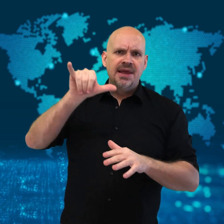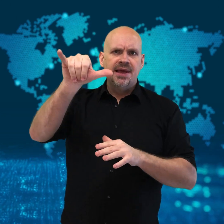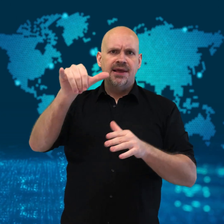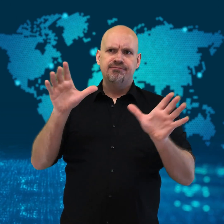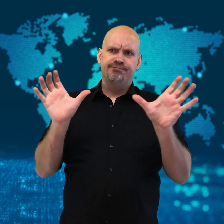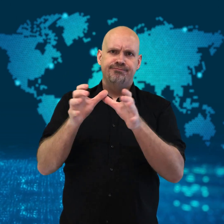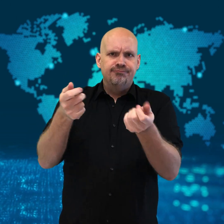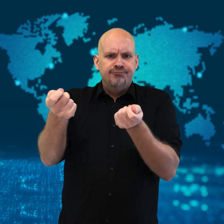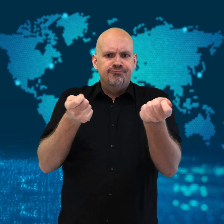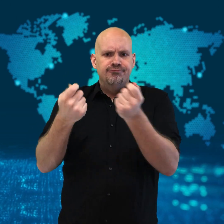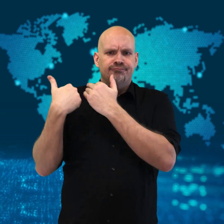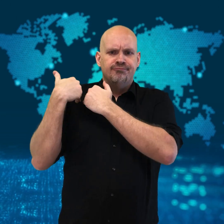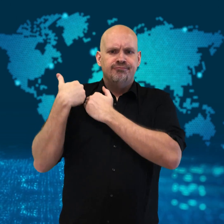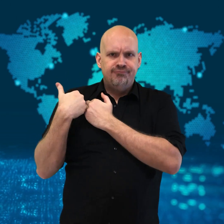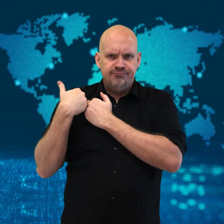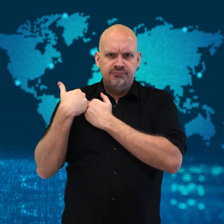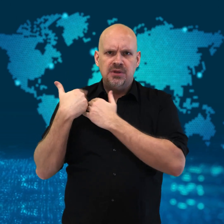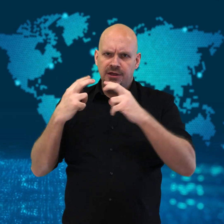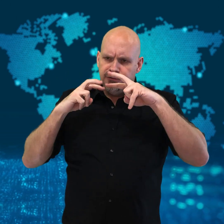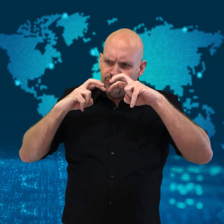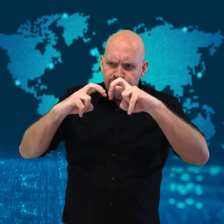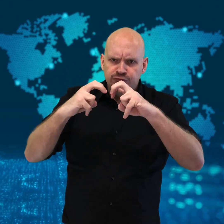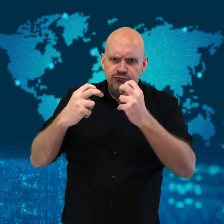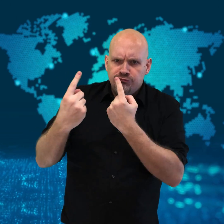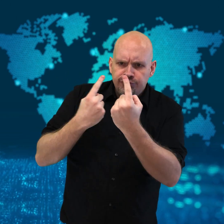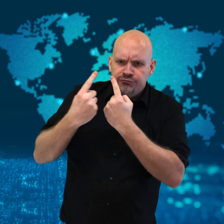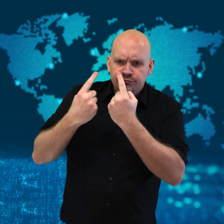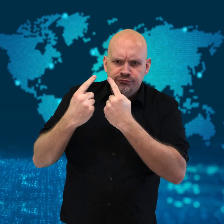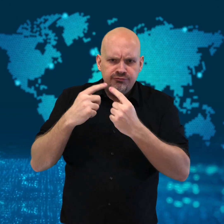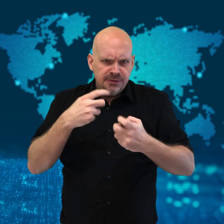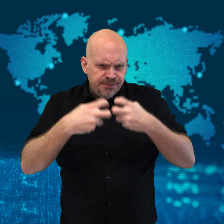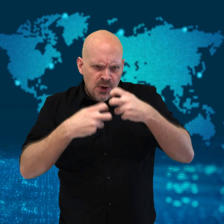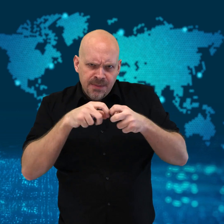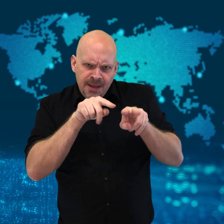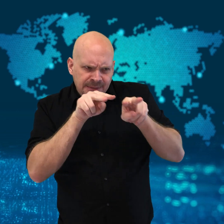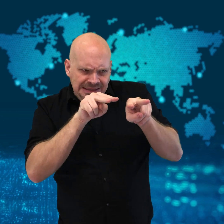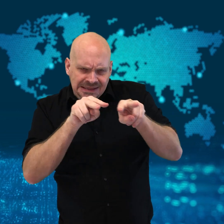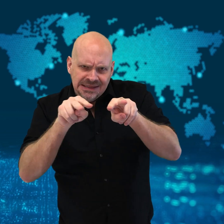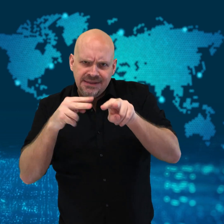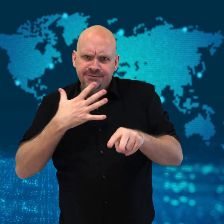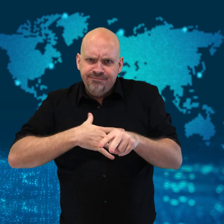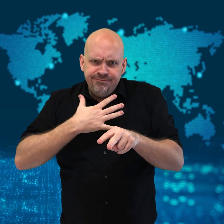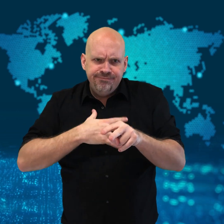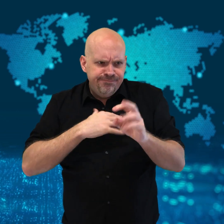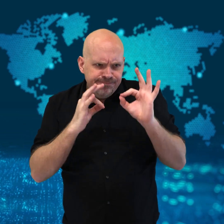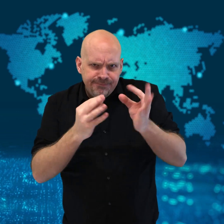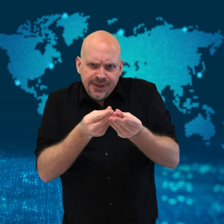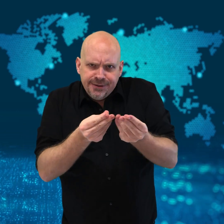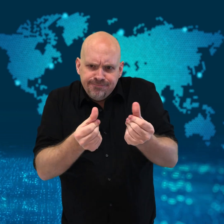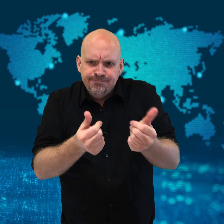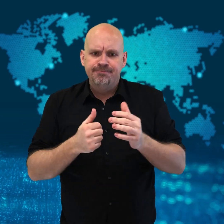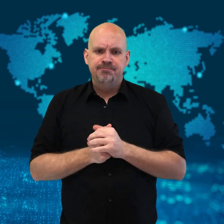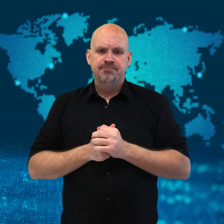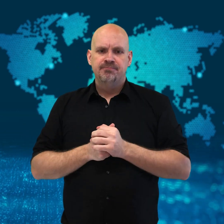Administration in the US in investigating these problems.